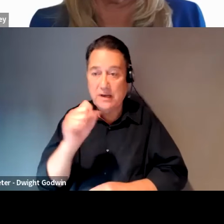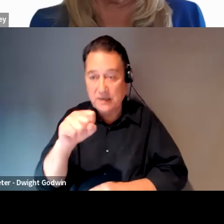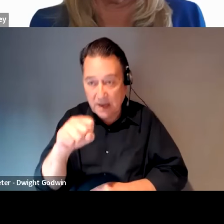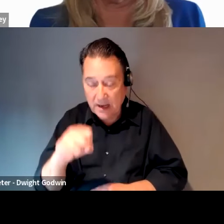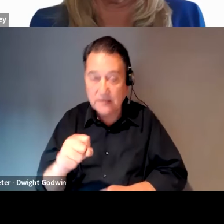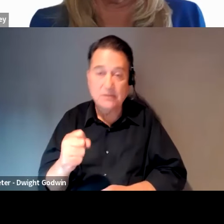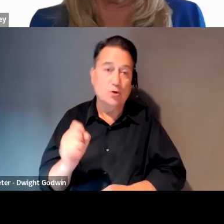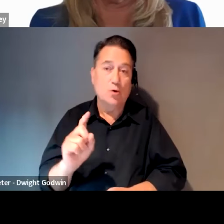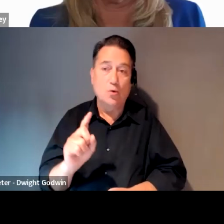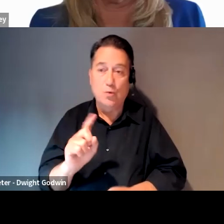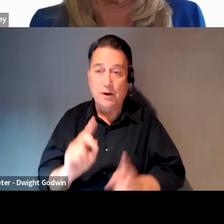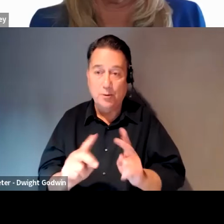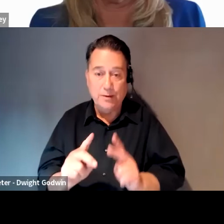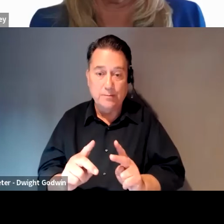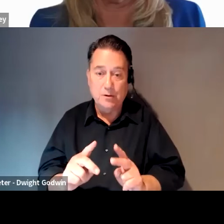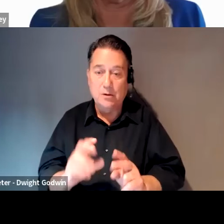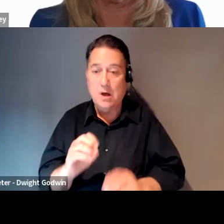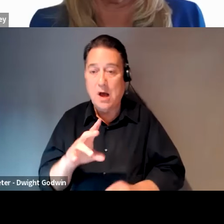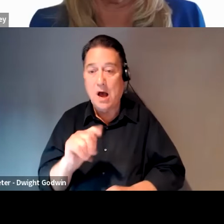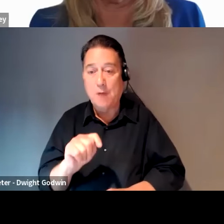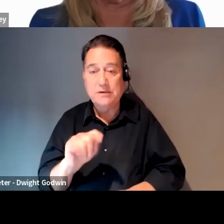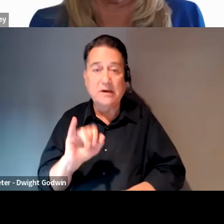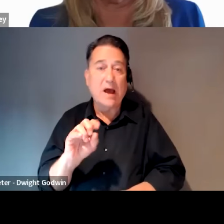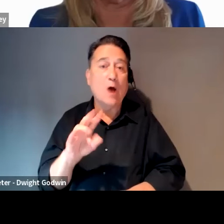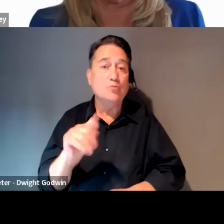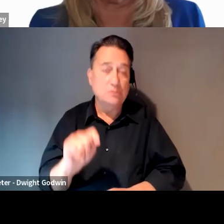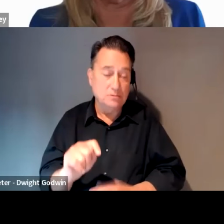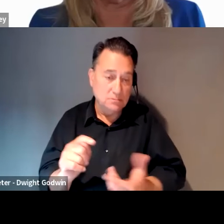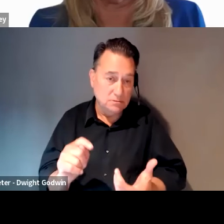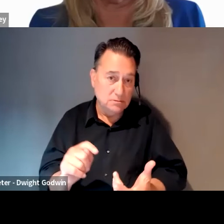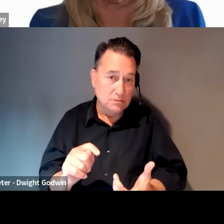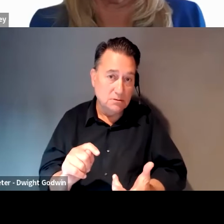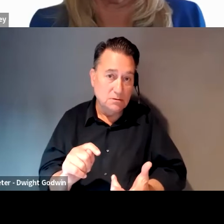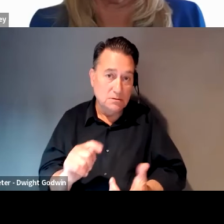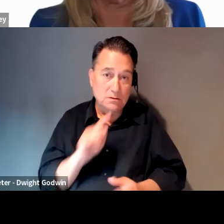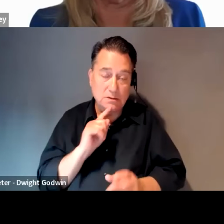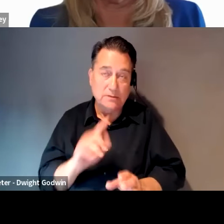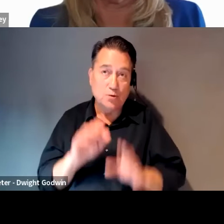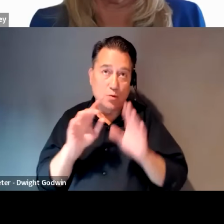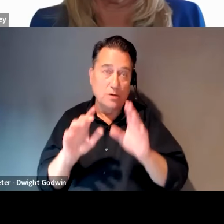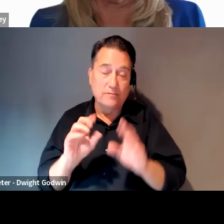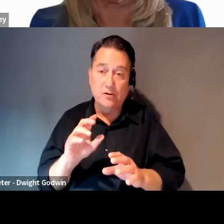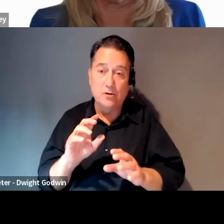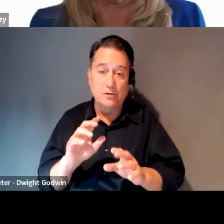Where are people opting out? Alexis went over that in a slide earlier. That's a great analysis to do. Where you're lose losing people?